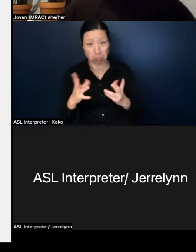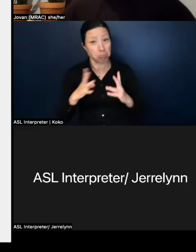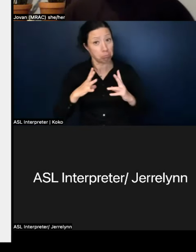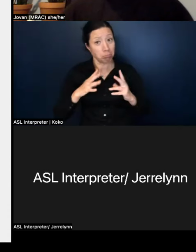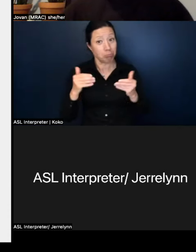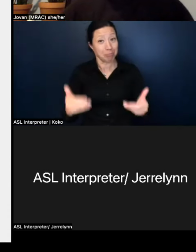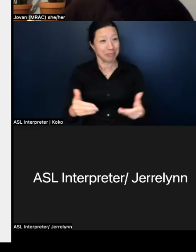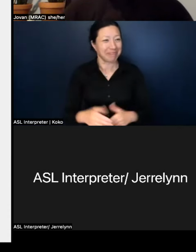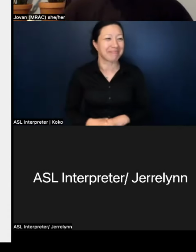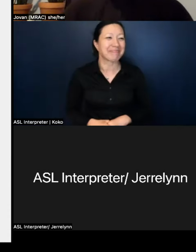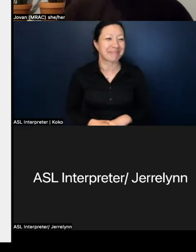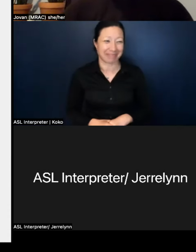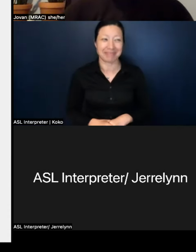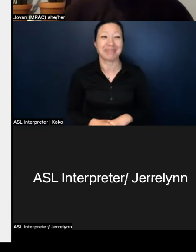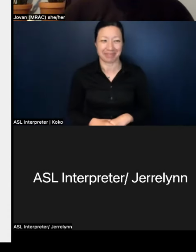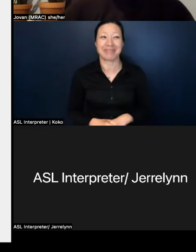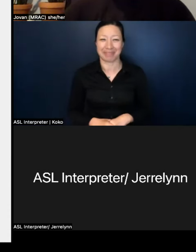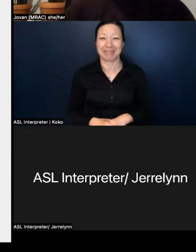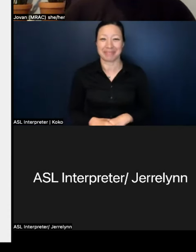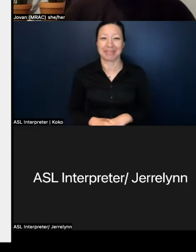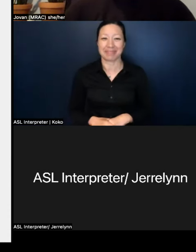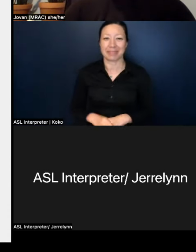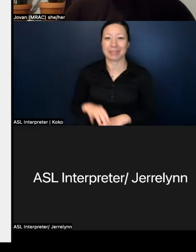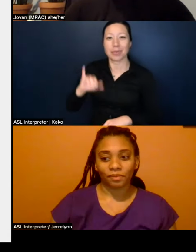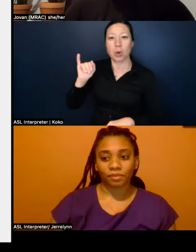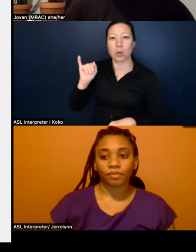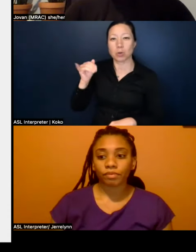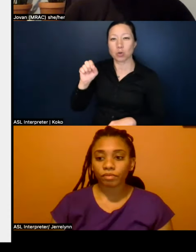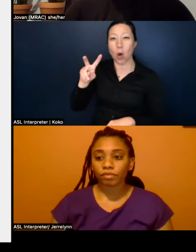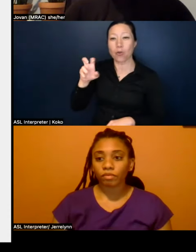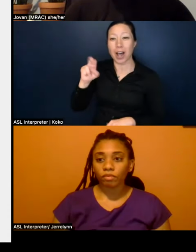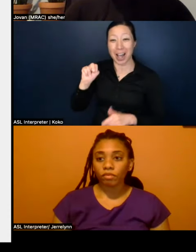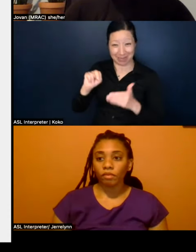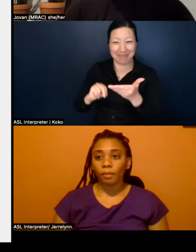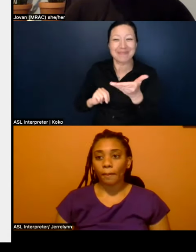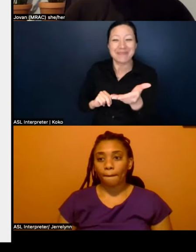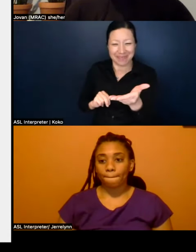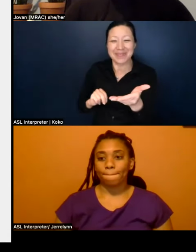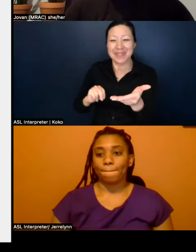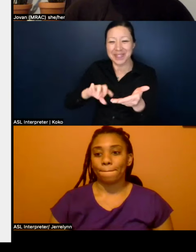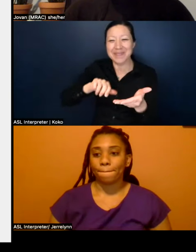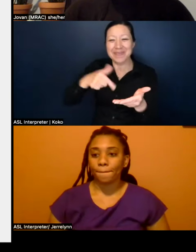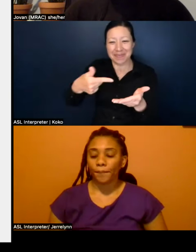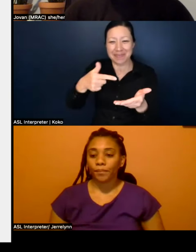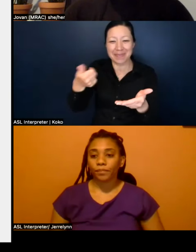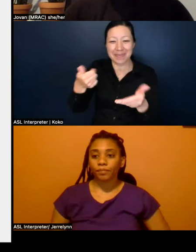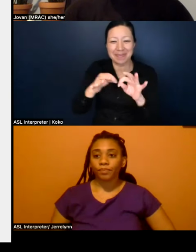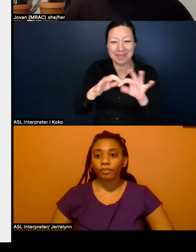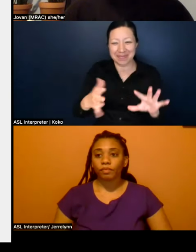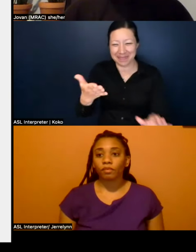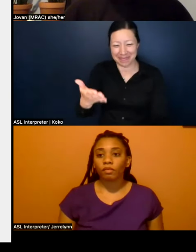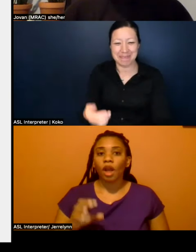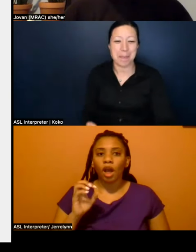Awesome, okay, I'll keep going. And there will be another Q and A in just a few slides,